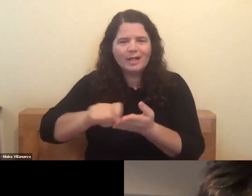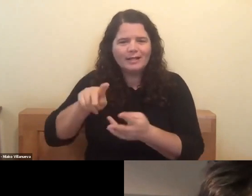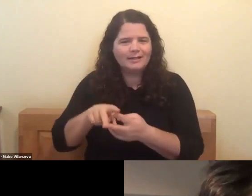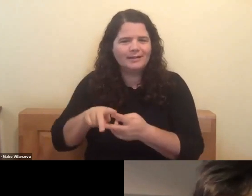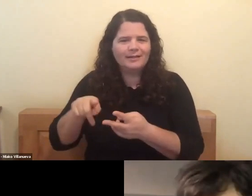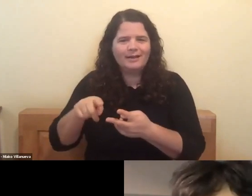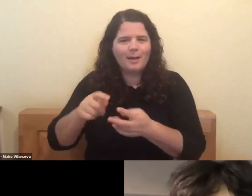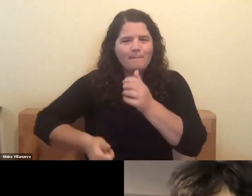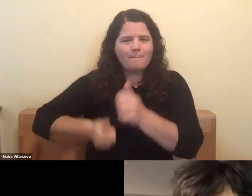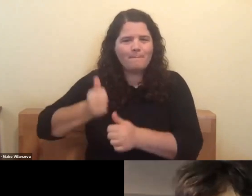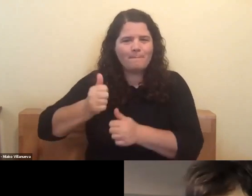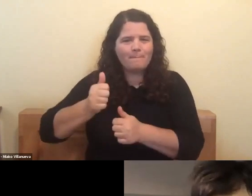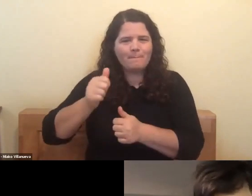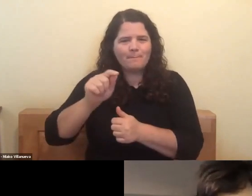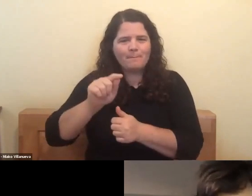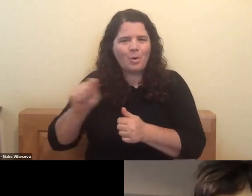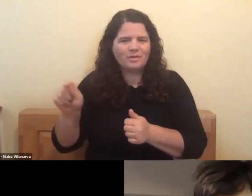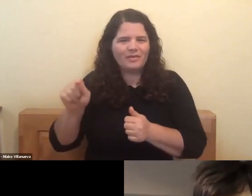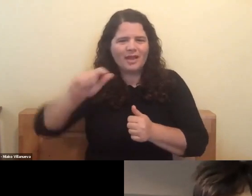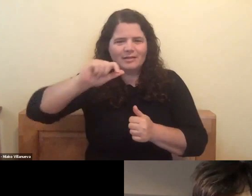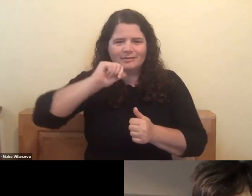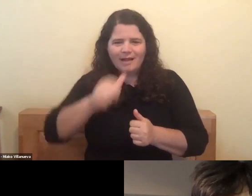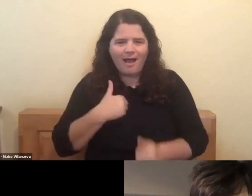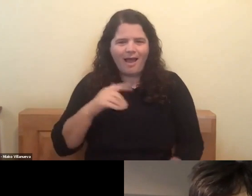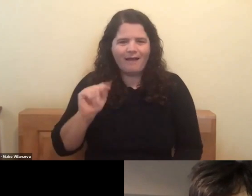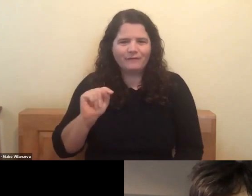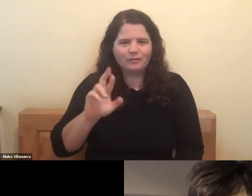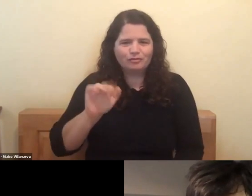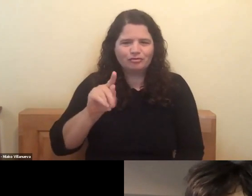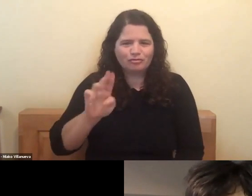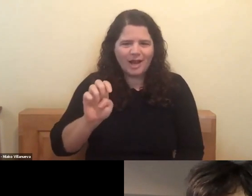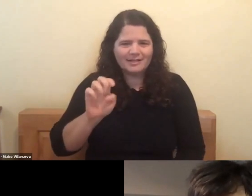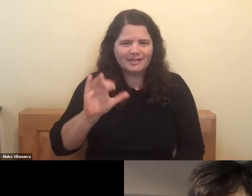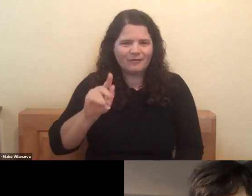have transitive clauses i.e sentences with subjects/agents and objects/patients so